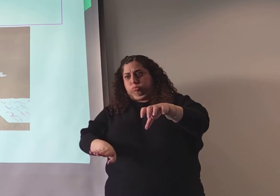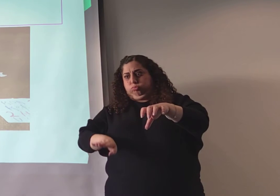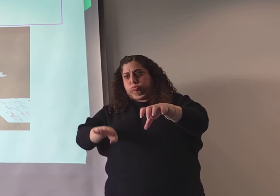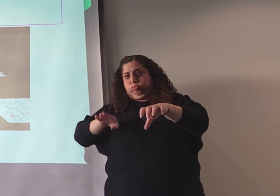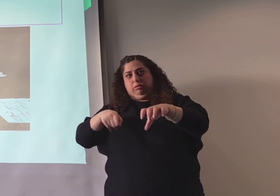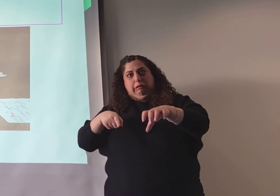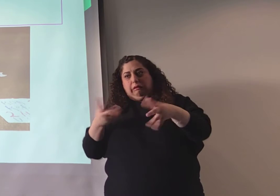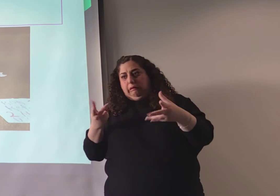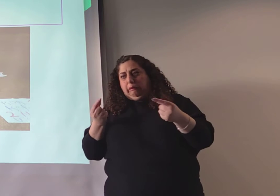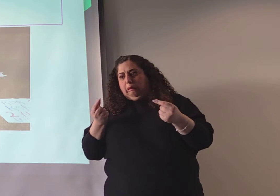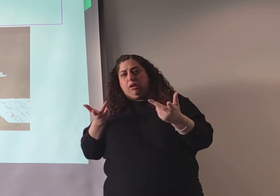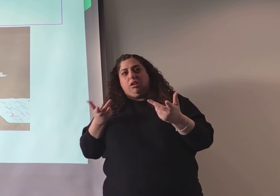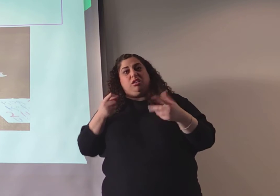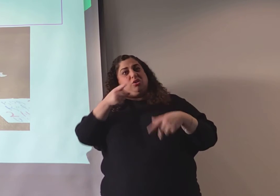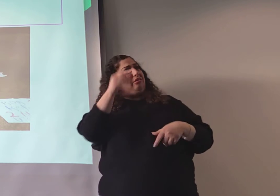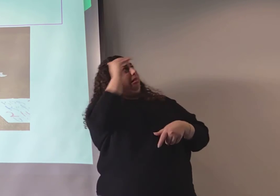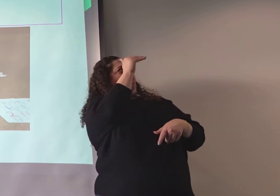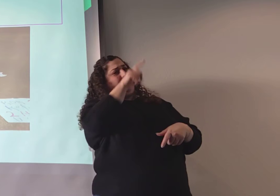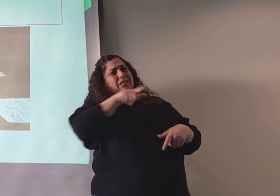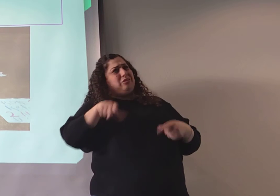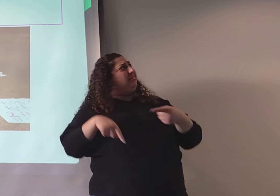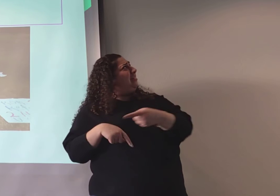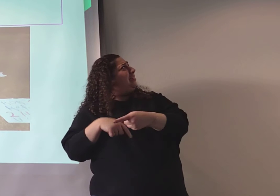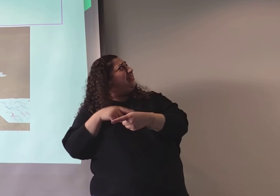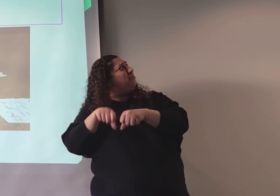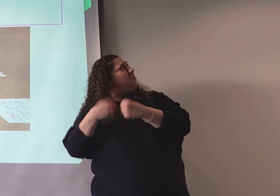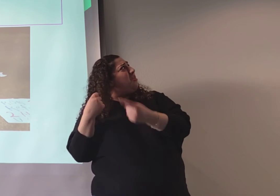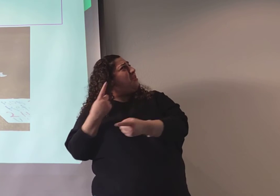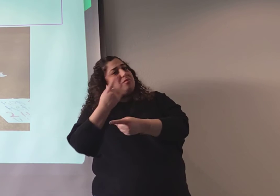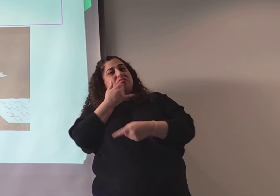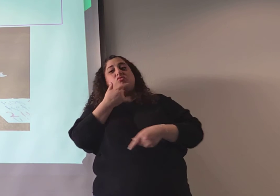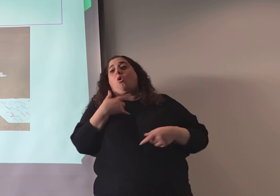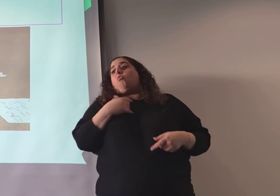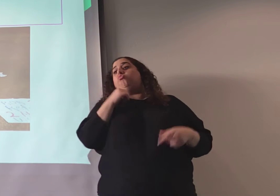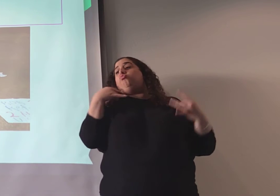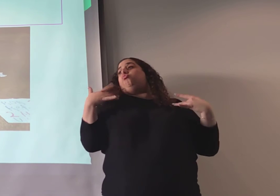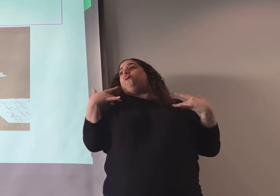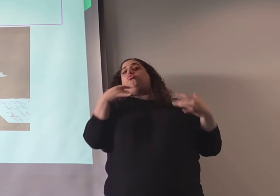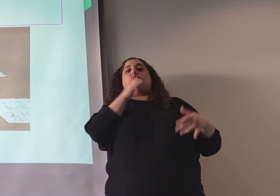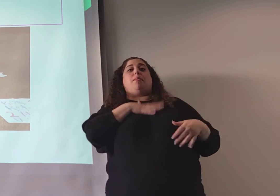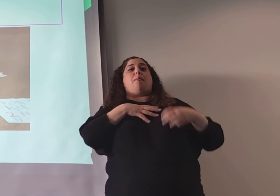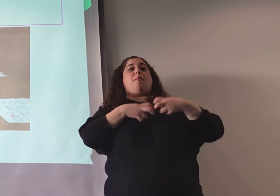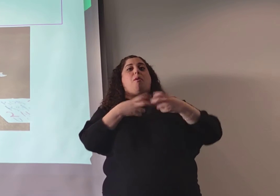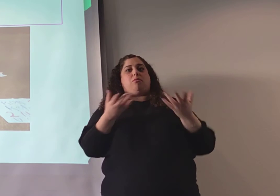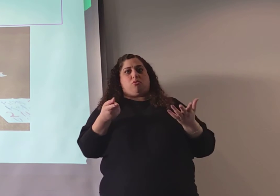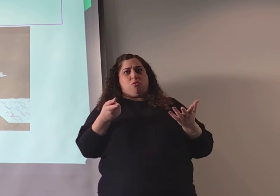Also, we can write a letter and say this needs to be fixed before we do another step.